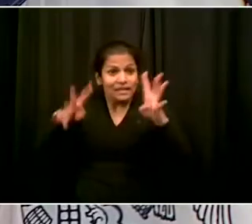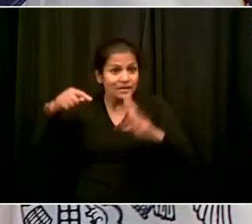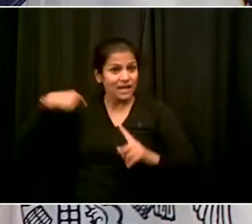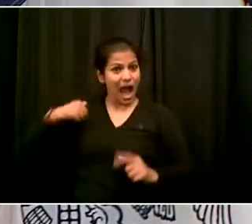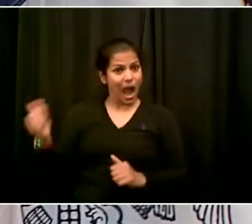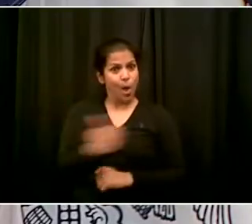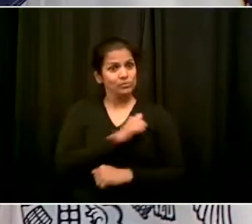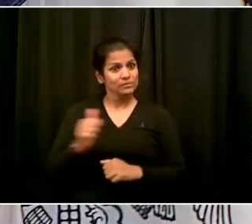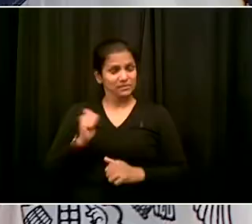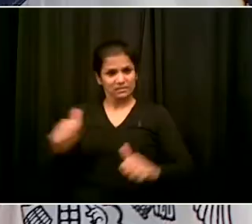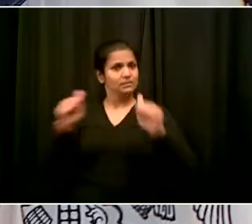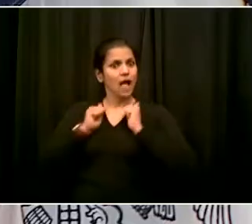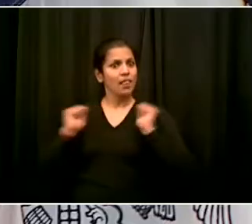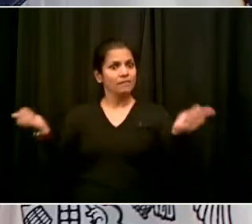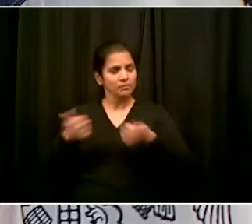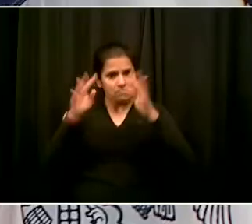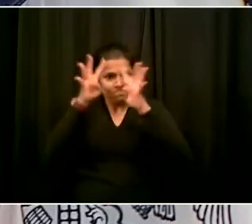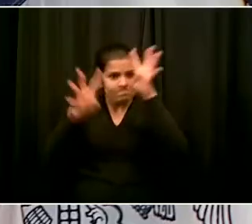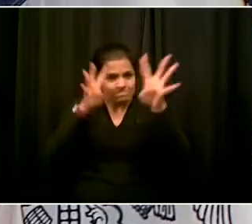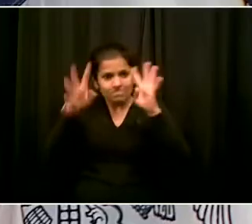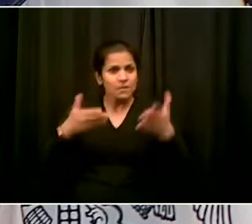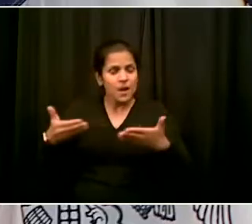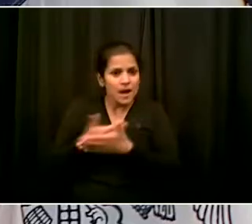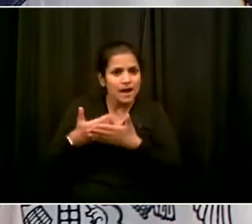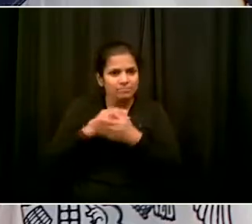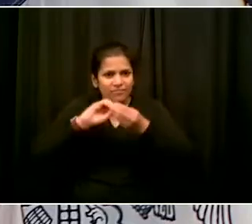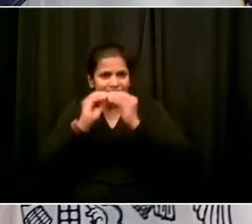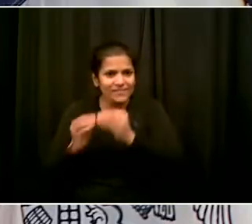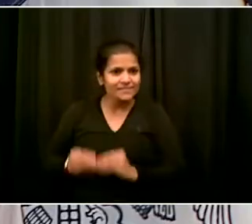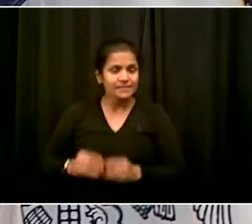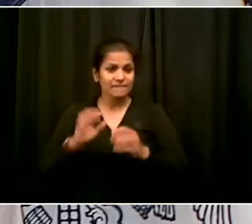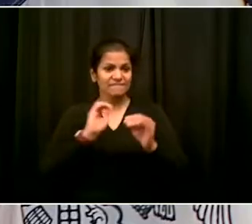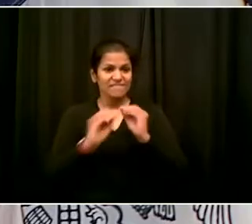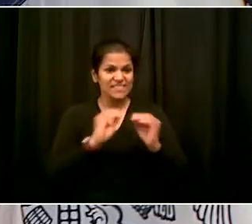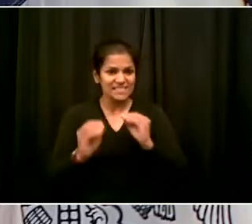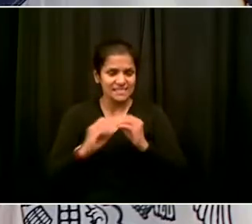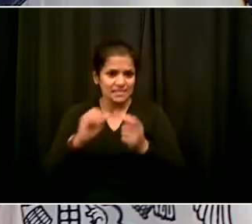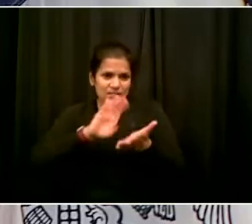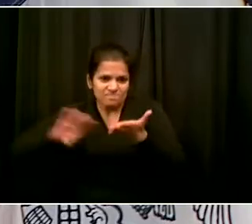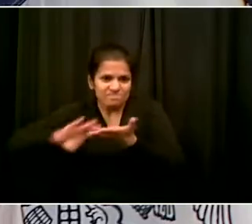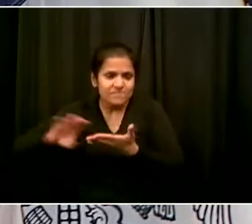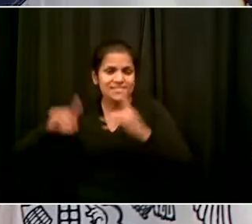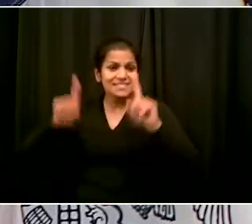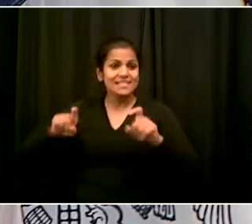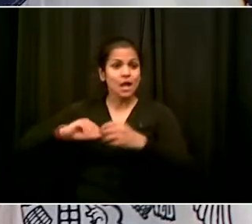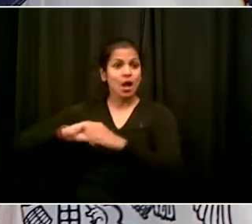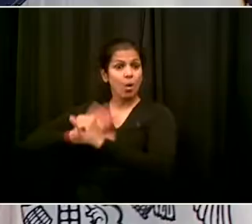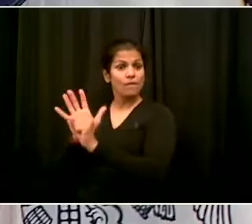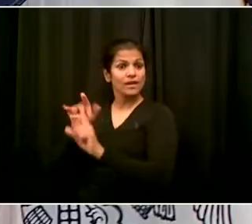THE ABILITY OF THIS CITY, AND